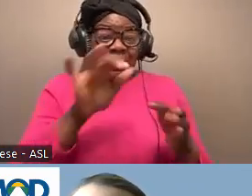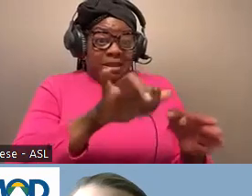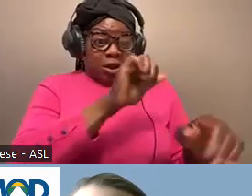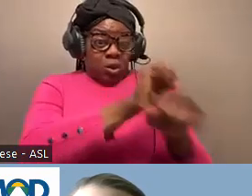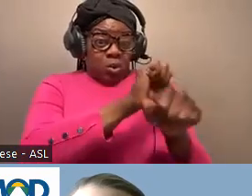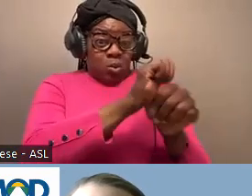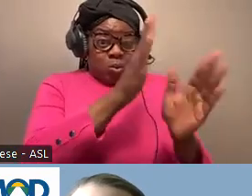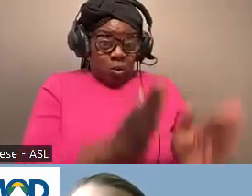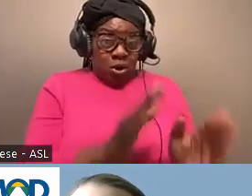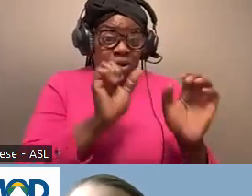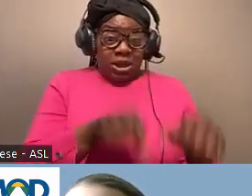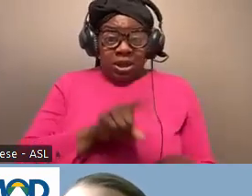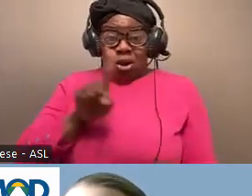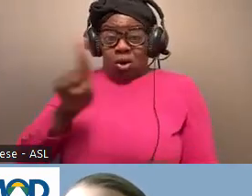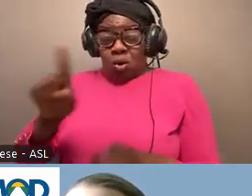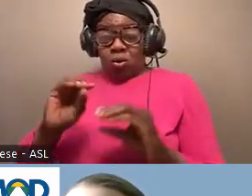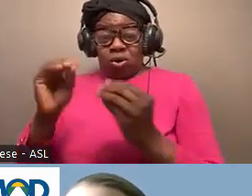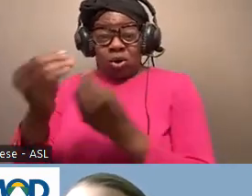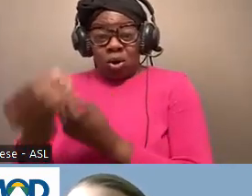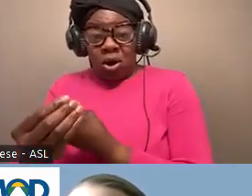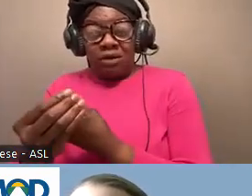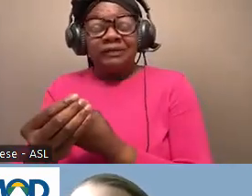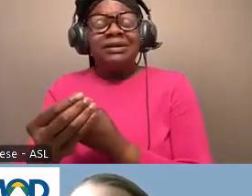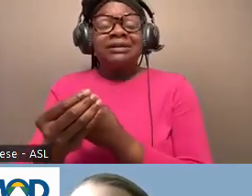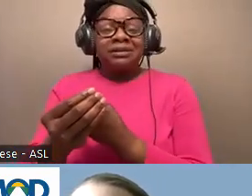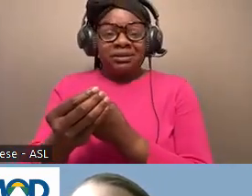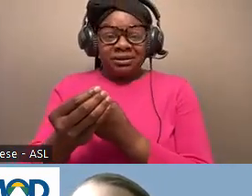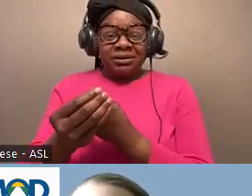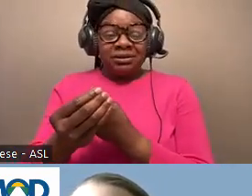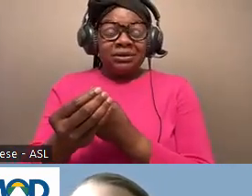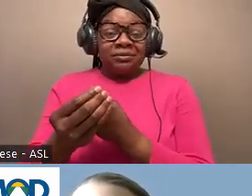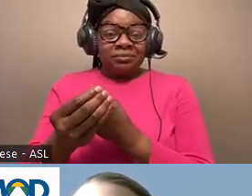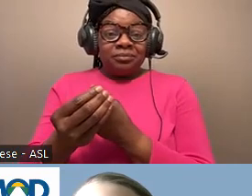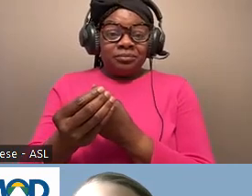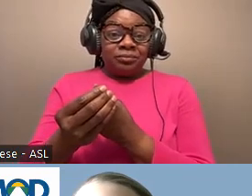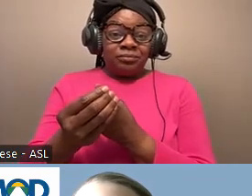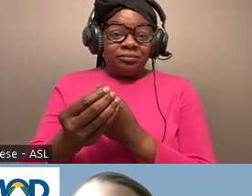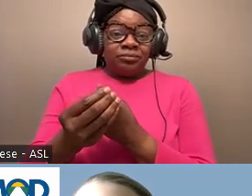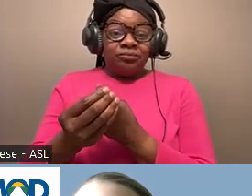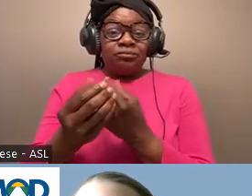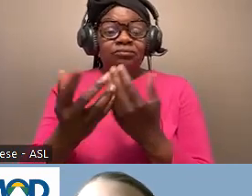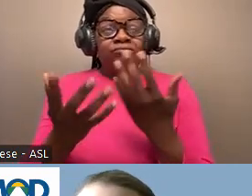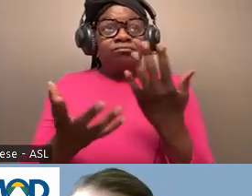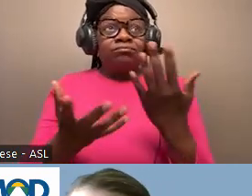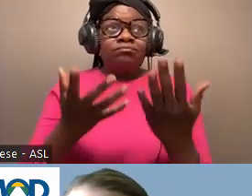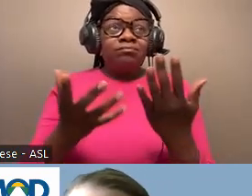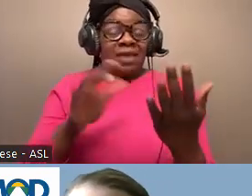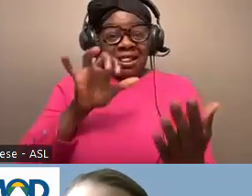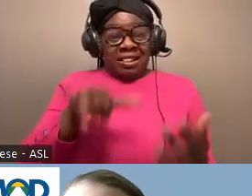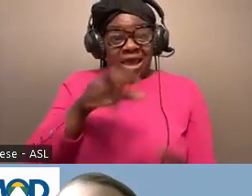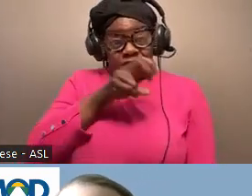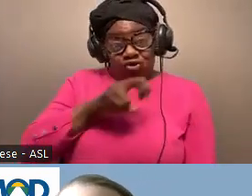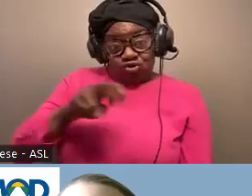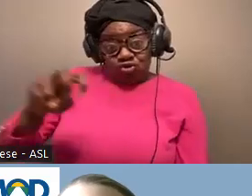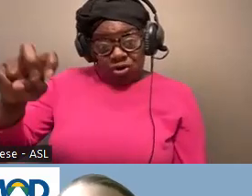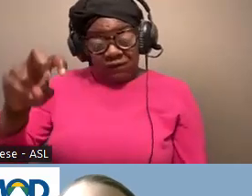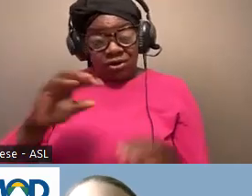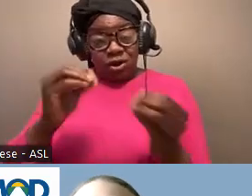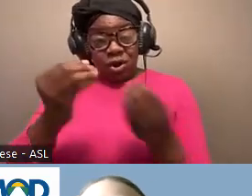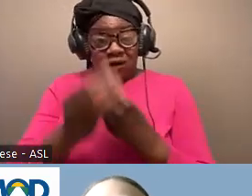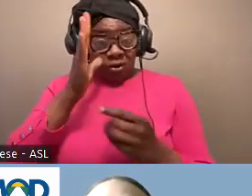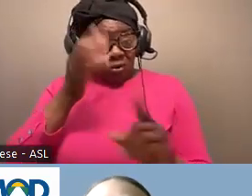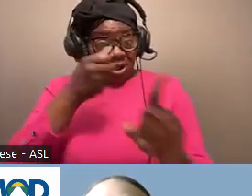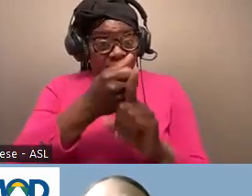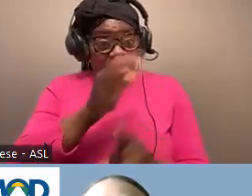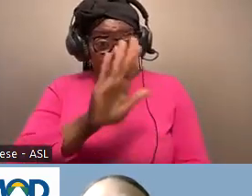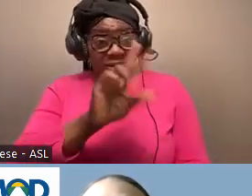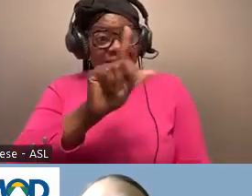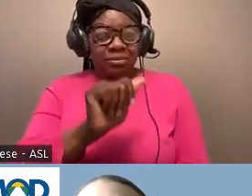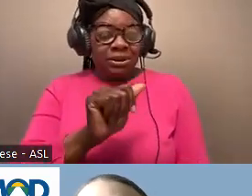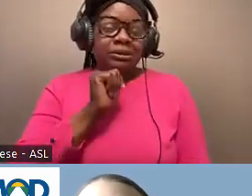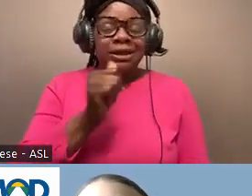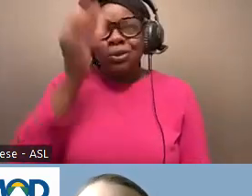the office in a way that's not going to sort of impact their disability. Maybe the problem with